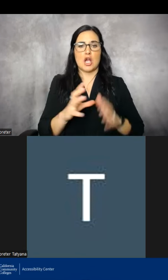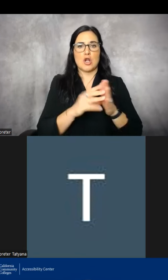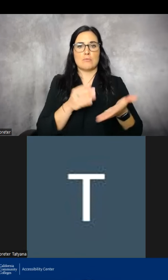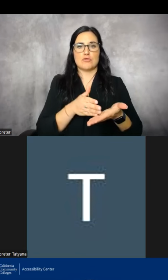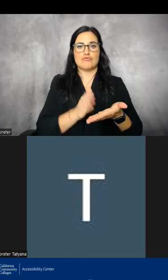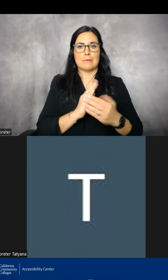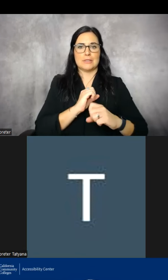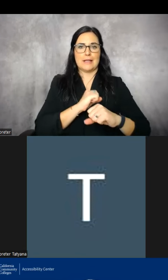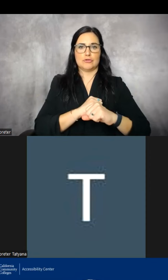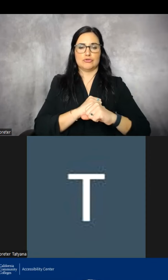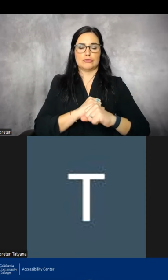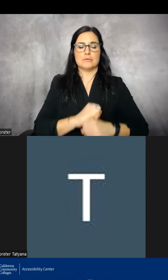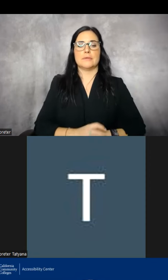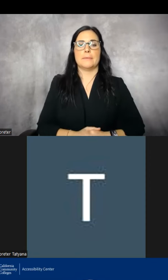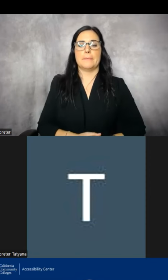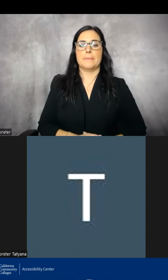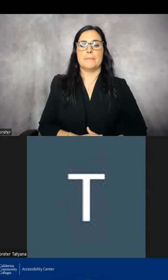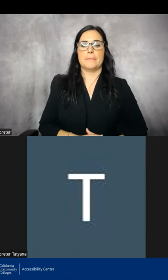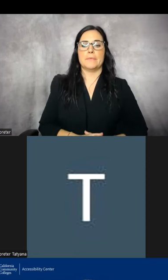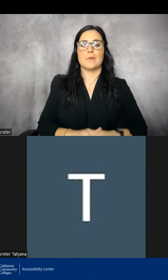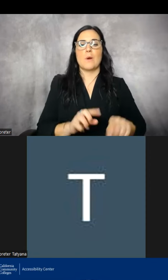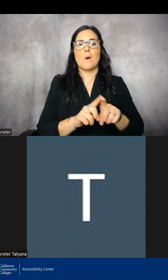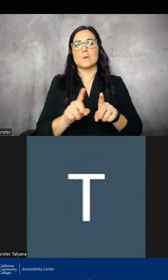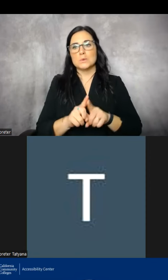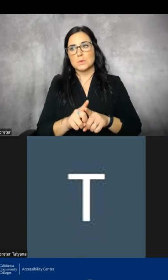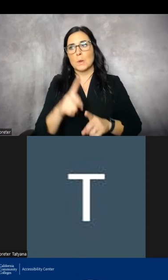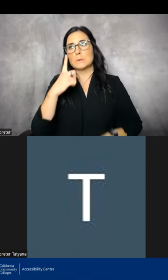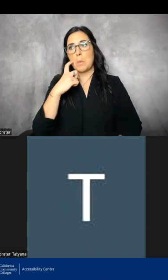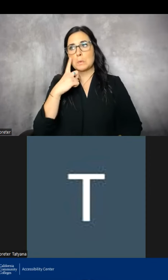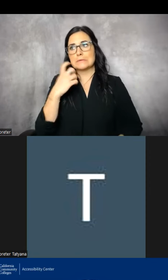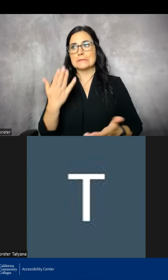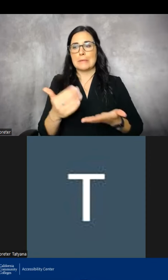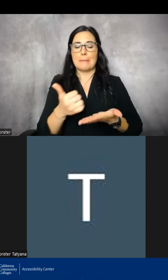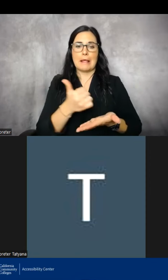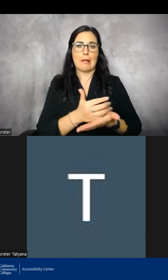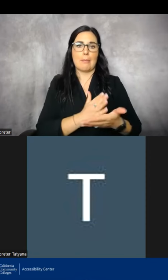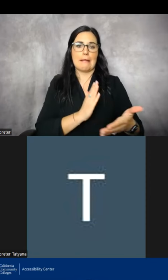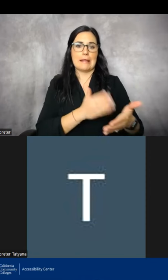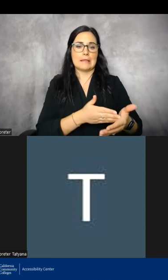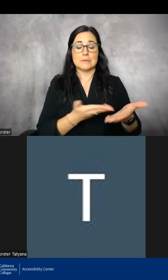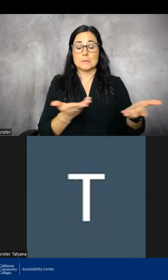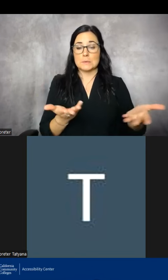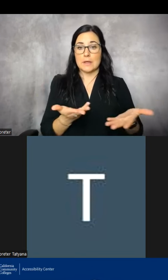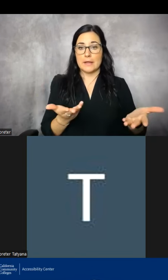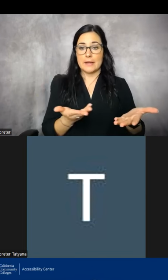they also supposedly maybe help against some editing